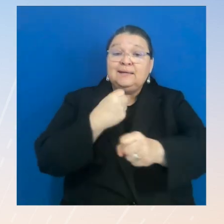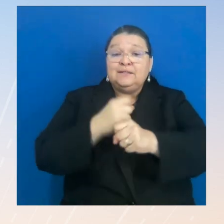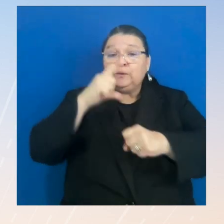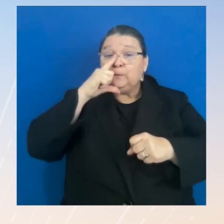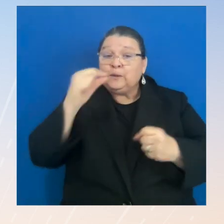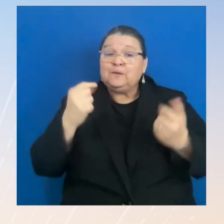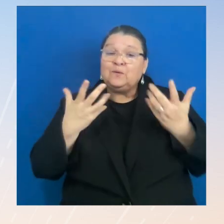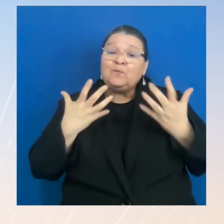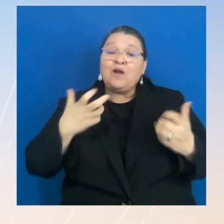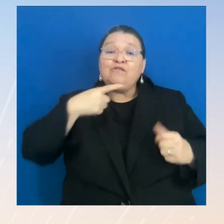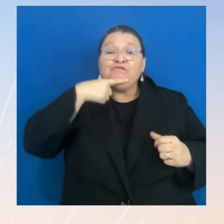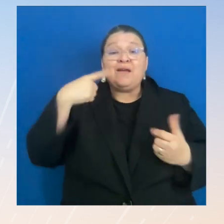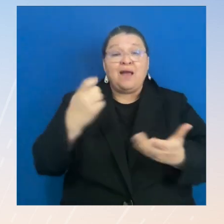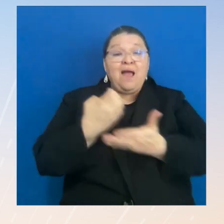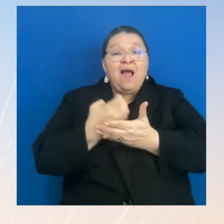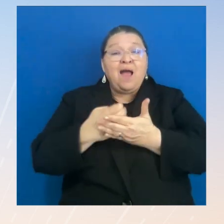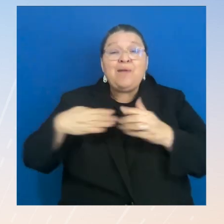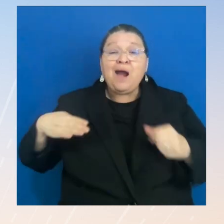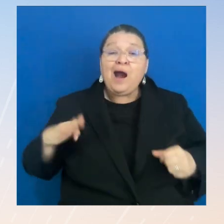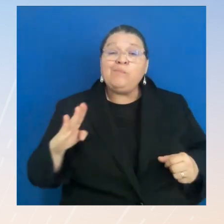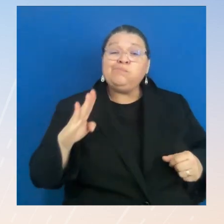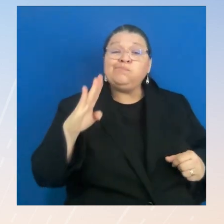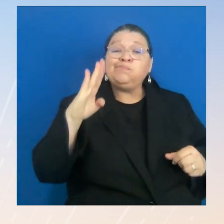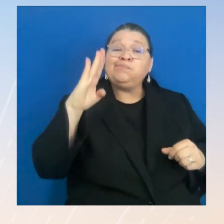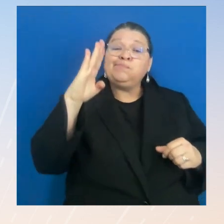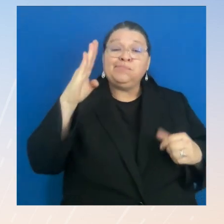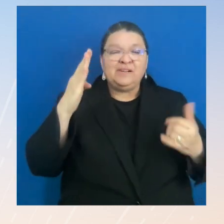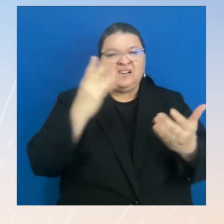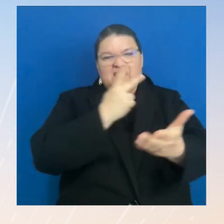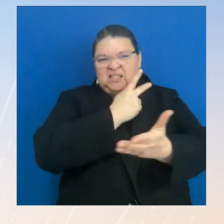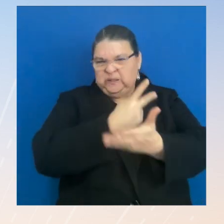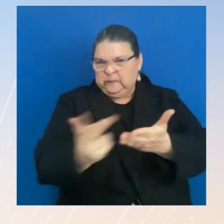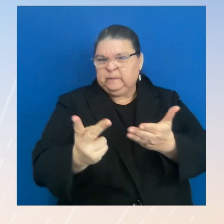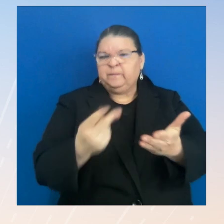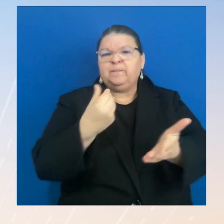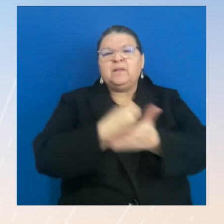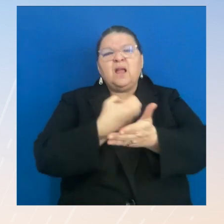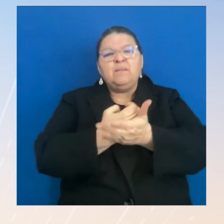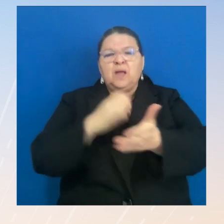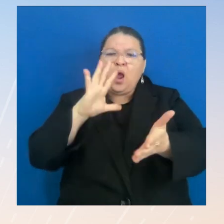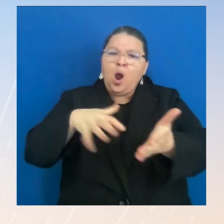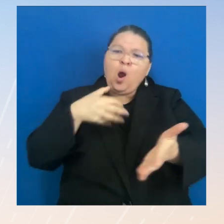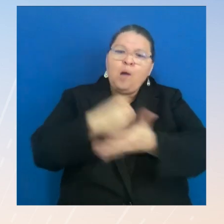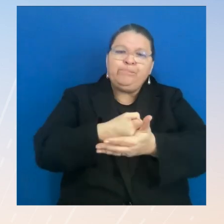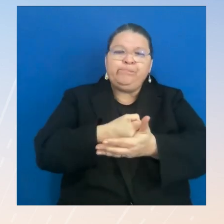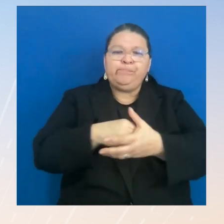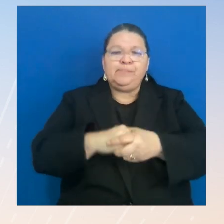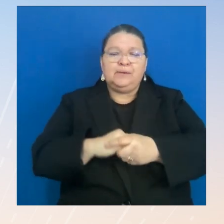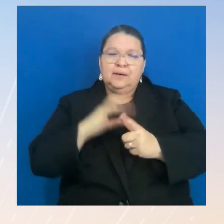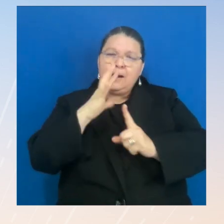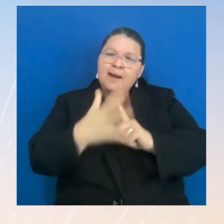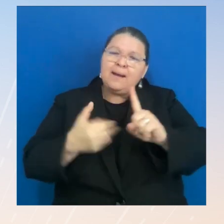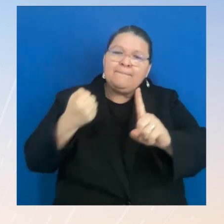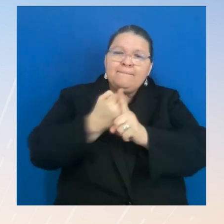Our actions have hit hard at the things President Putin cares about the most, degrading his military, access to cutting-edge technology,